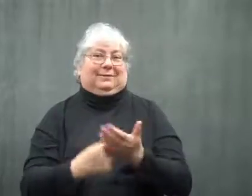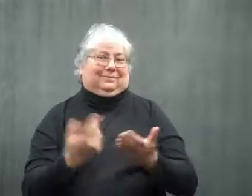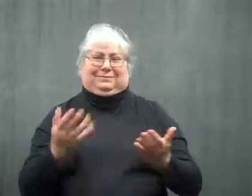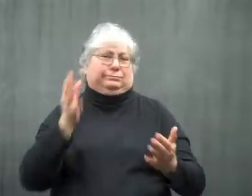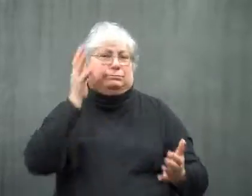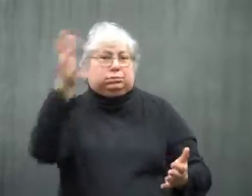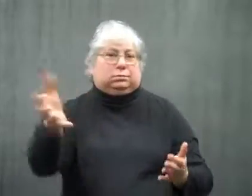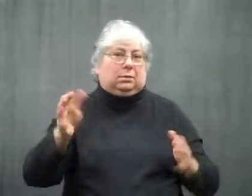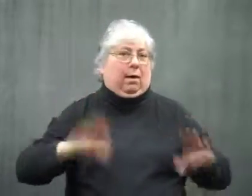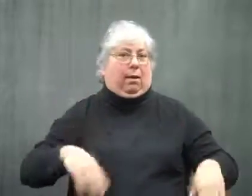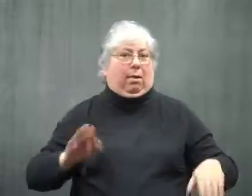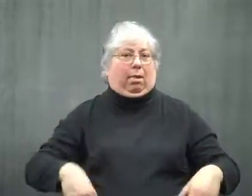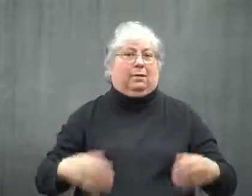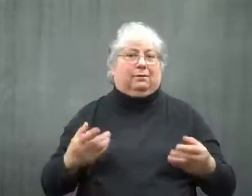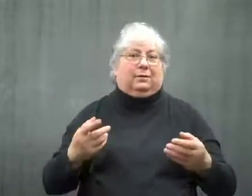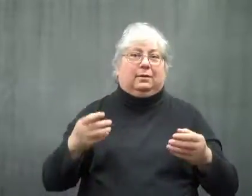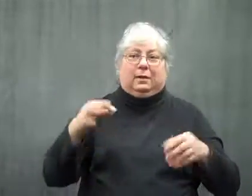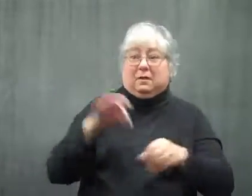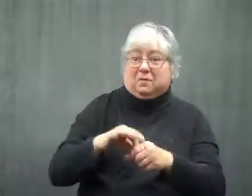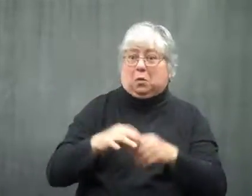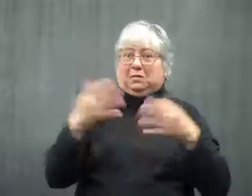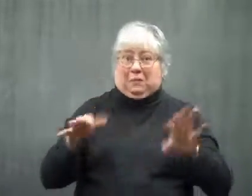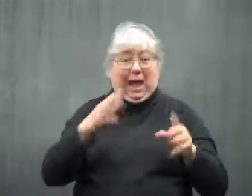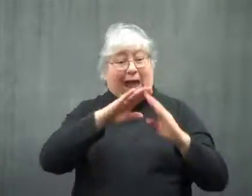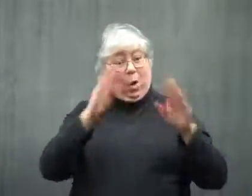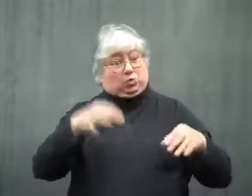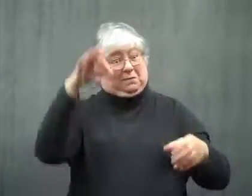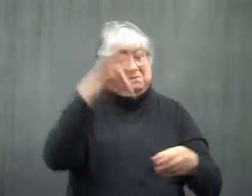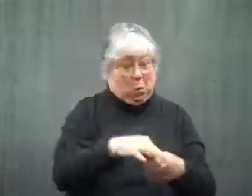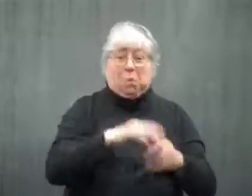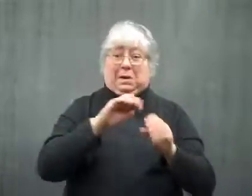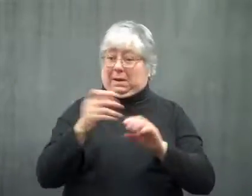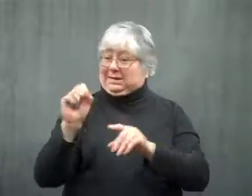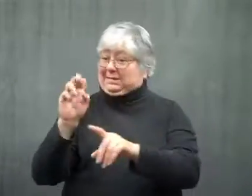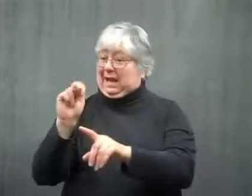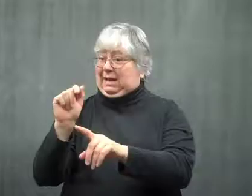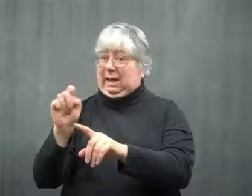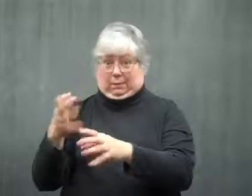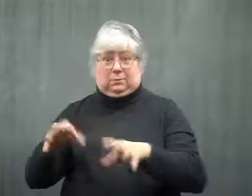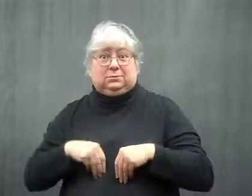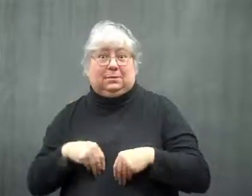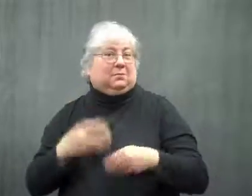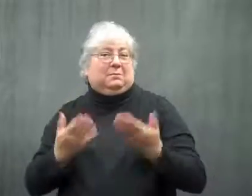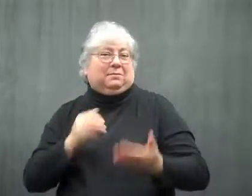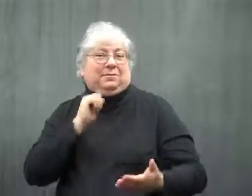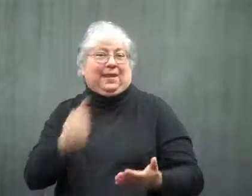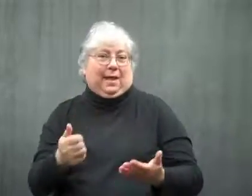That's later, there hasn't been a vote yet. If the House passes it, the Senate may not.